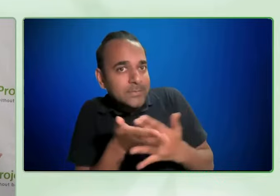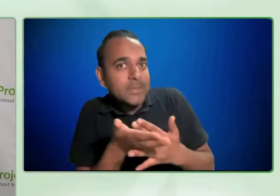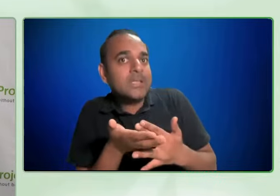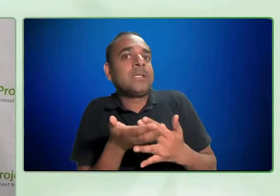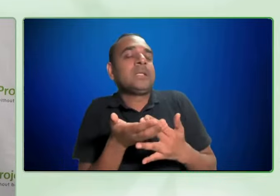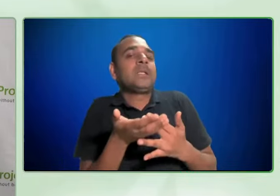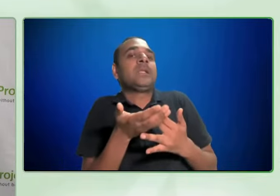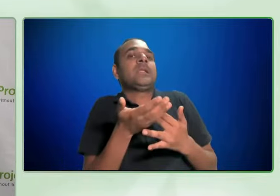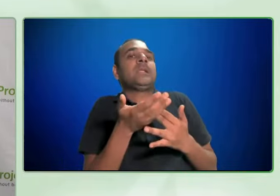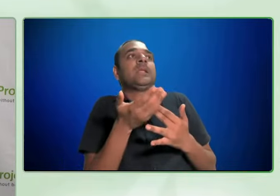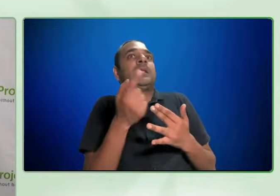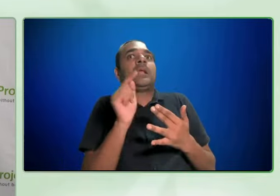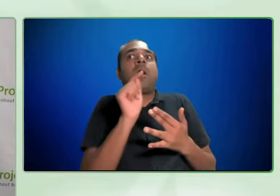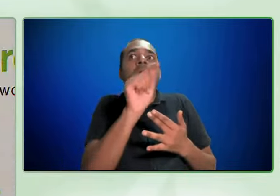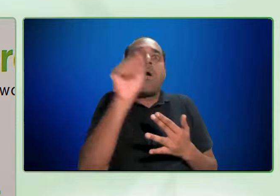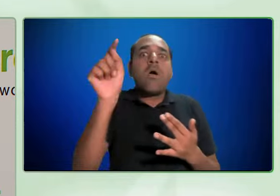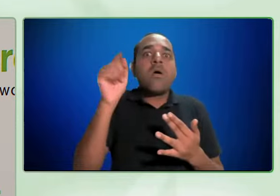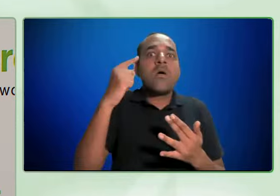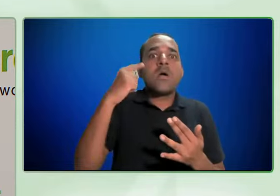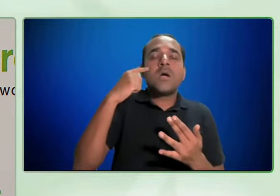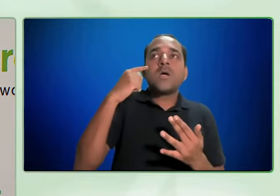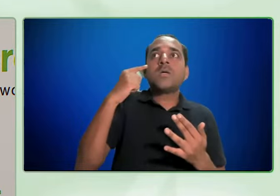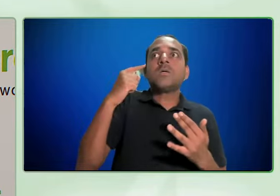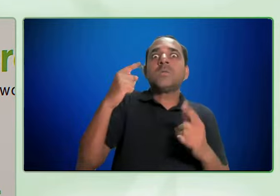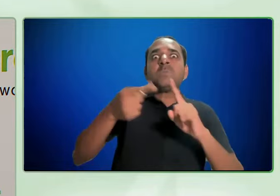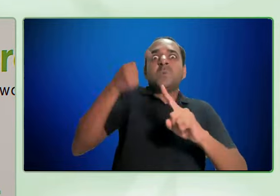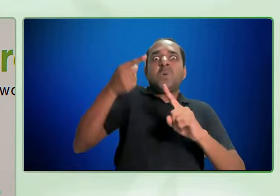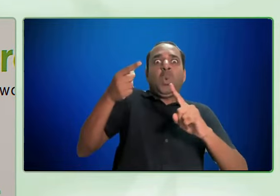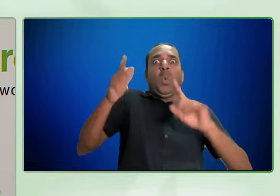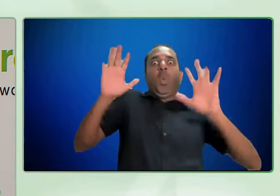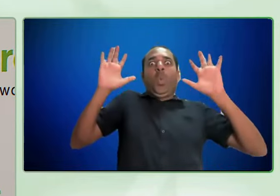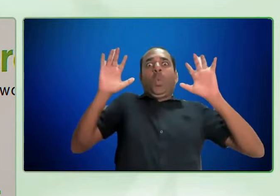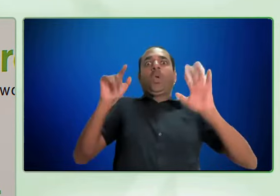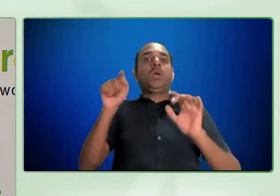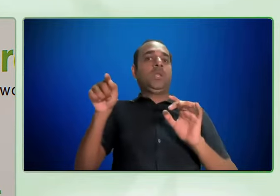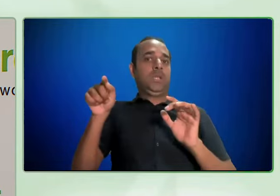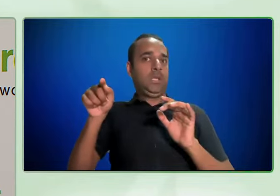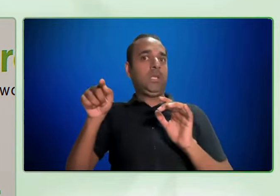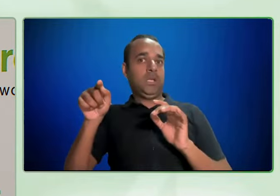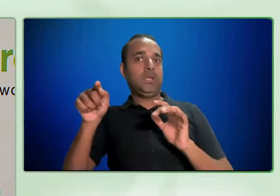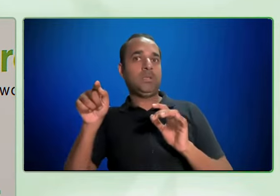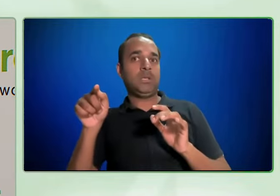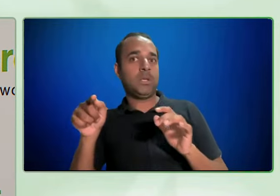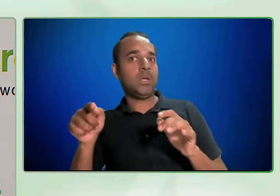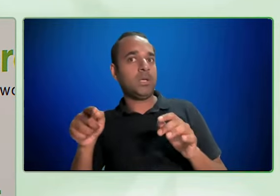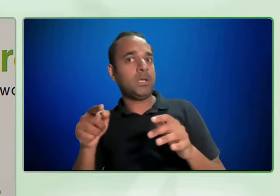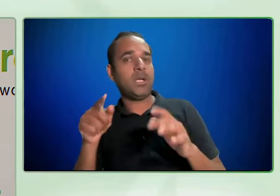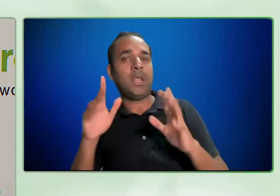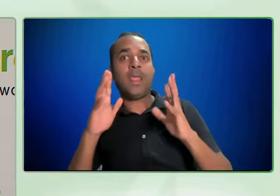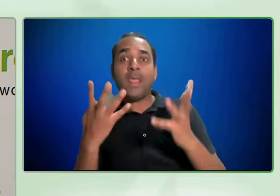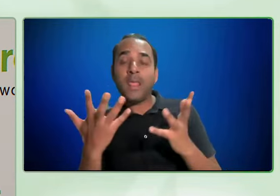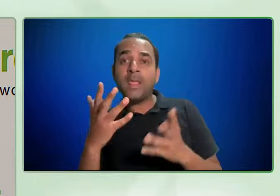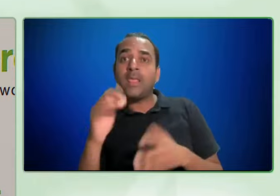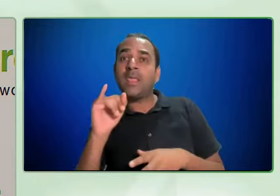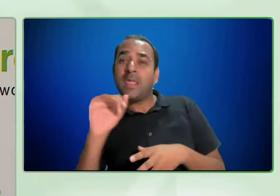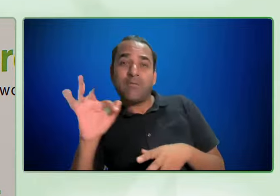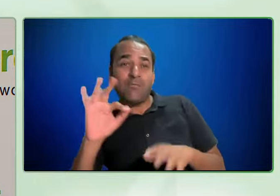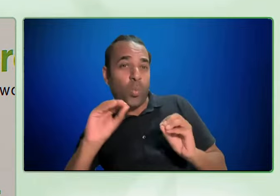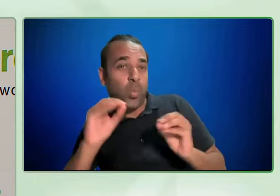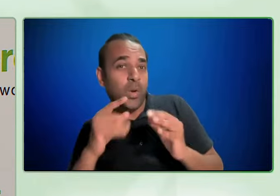The firefighters, the emergency people, the medical people who were there, they don't have the possibility to take a megaphone in the hands.